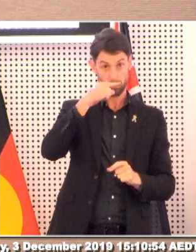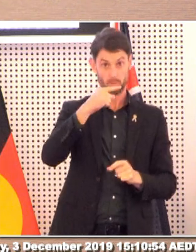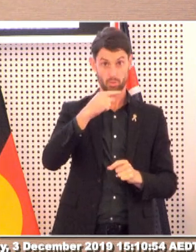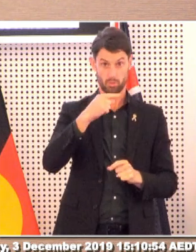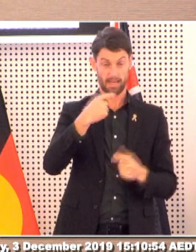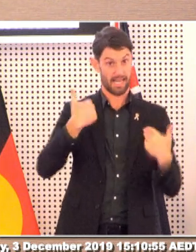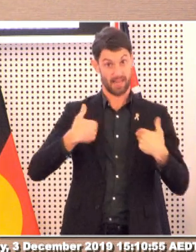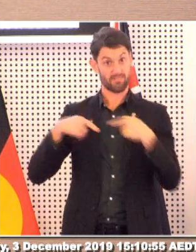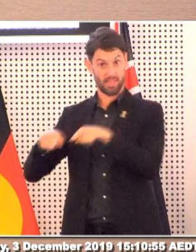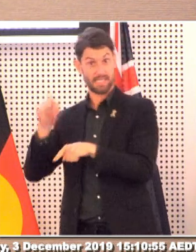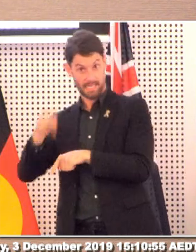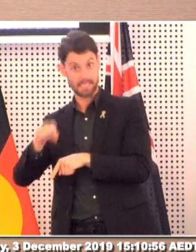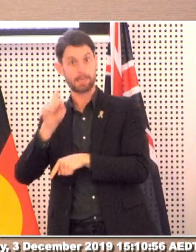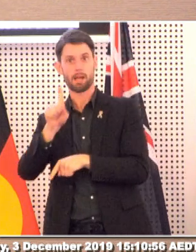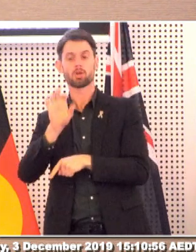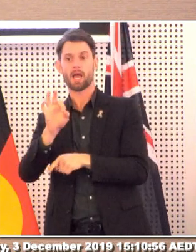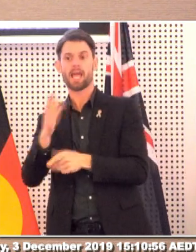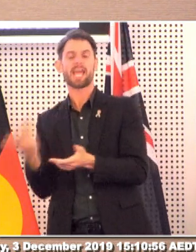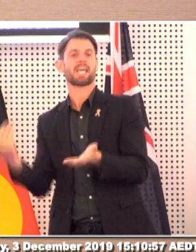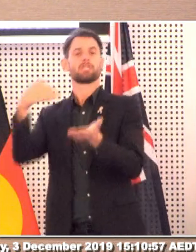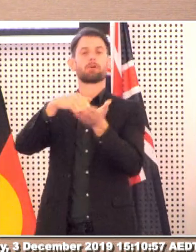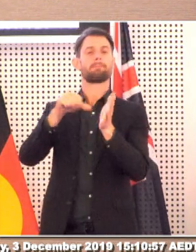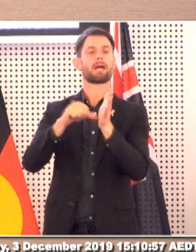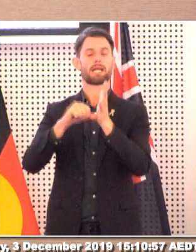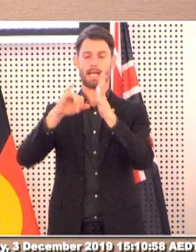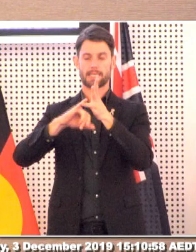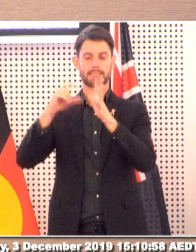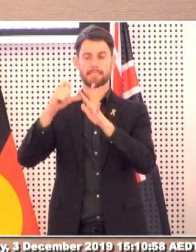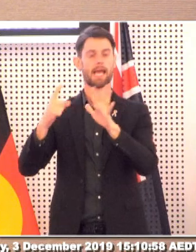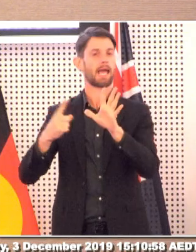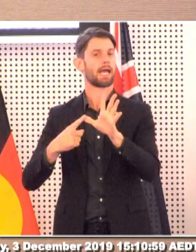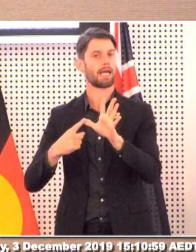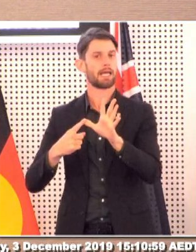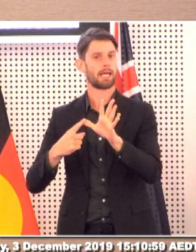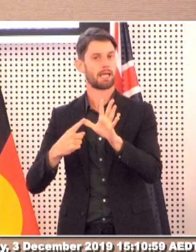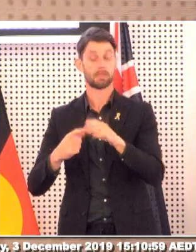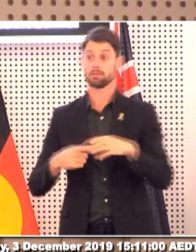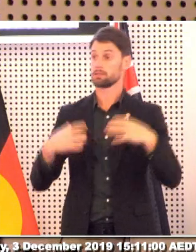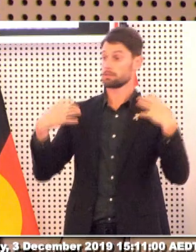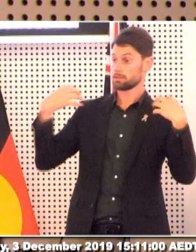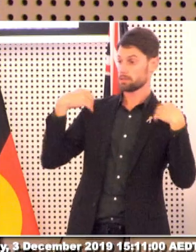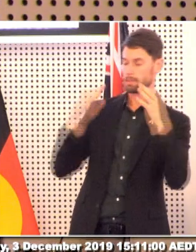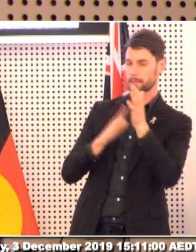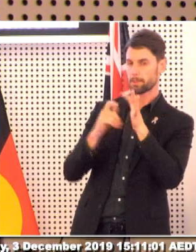eligible for SDA funding. So - - - COMMISSIONER McEWIN: Could you perhaps also just – I’m trying to understand.